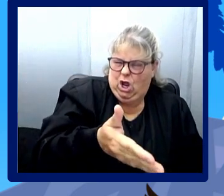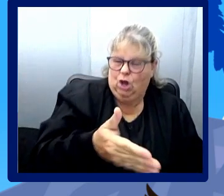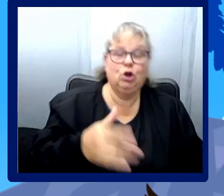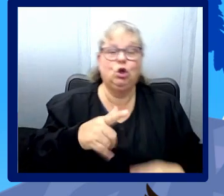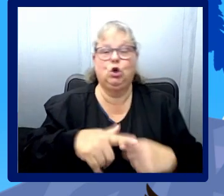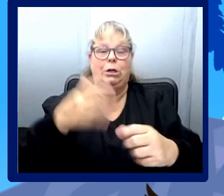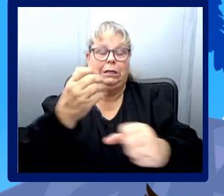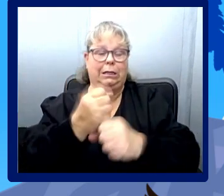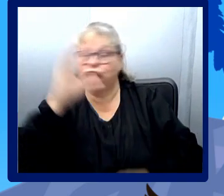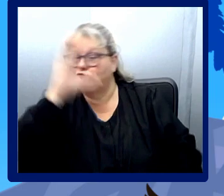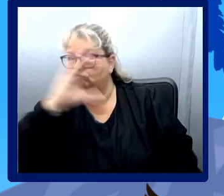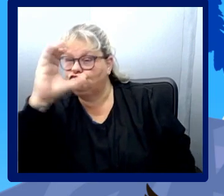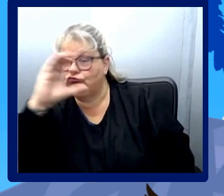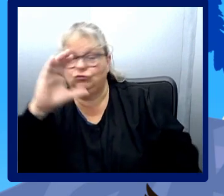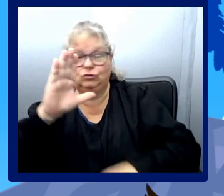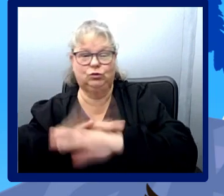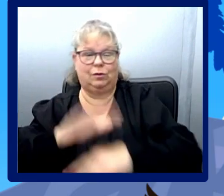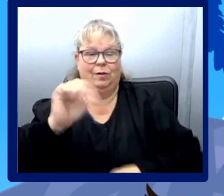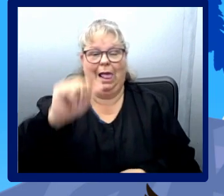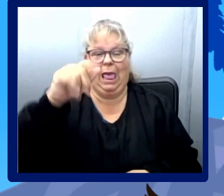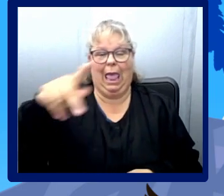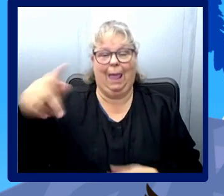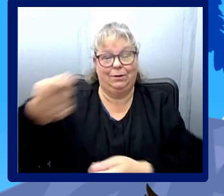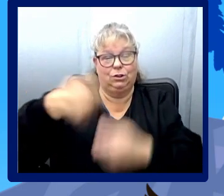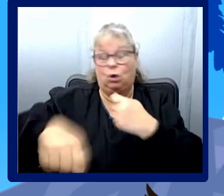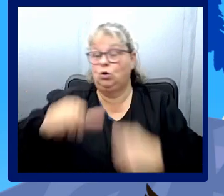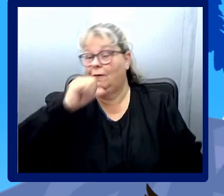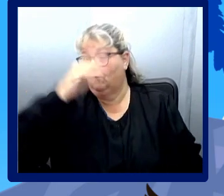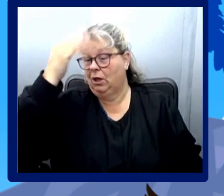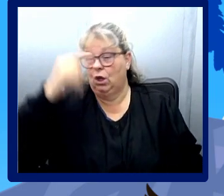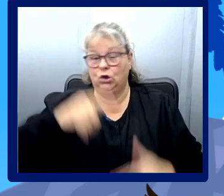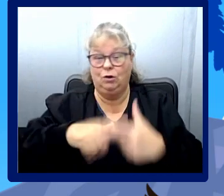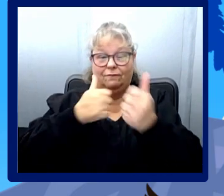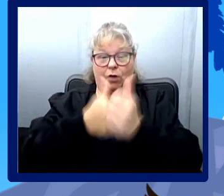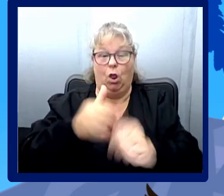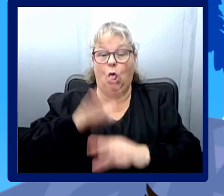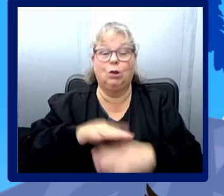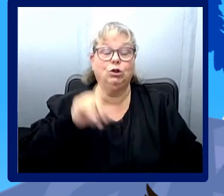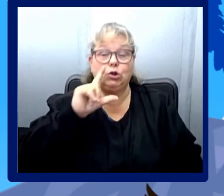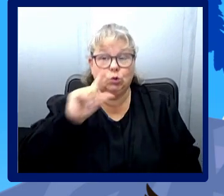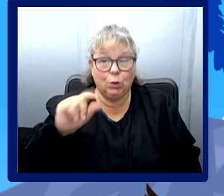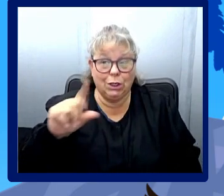All you need to do is answer some fun questions around Salesforce Labs, restrictions apply,